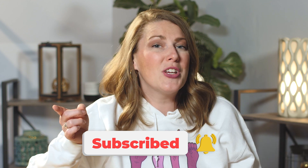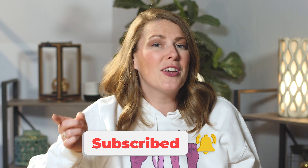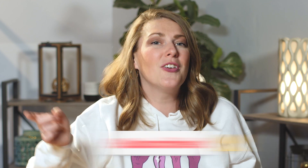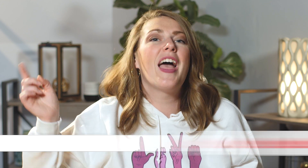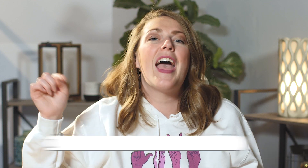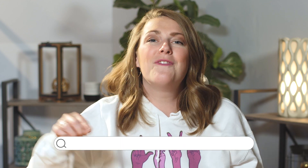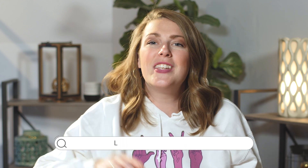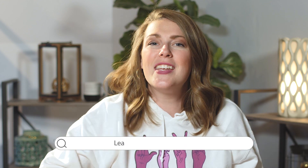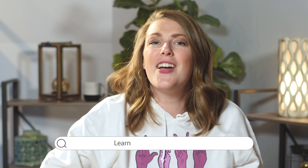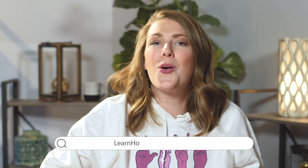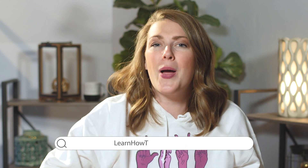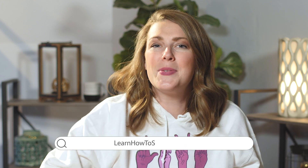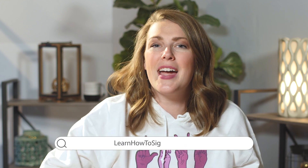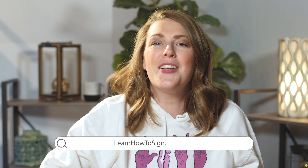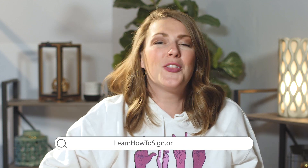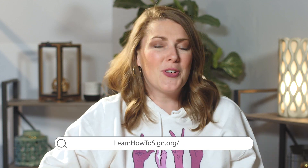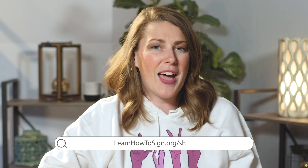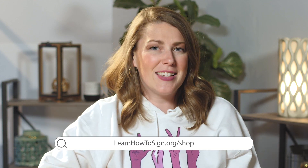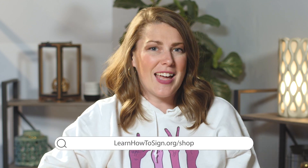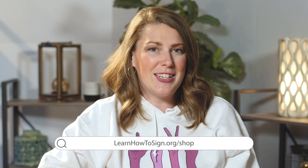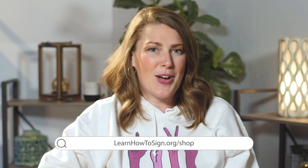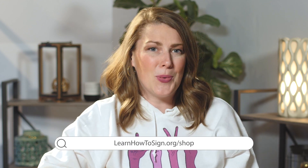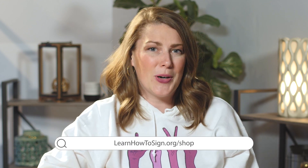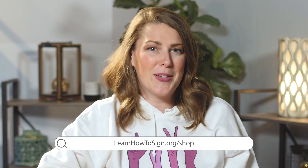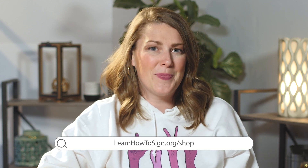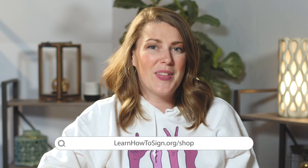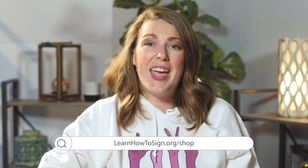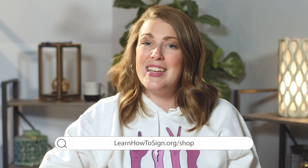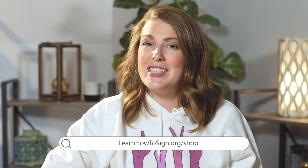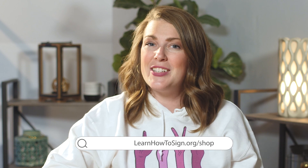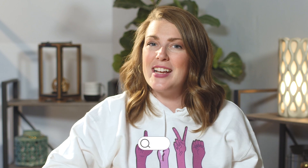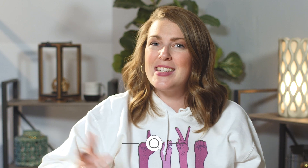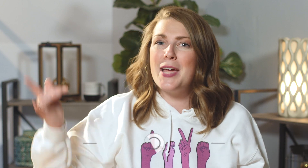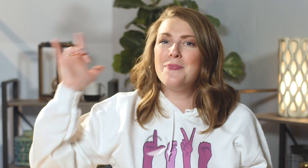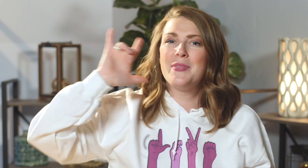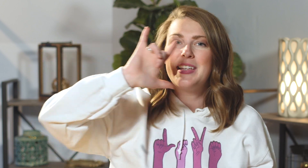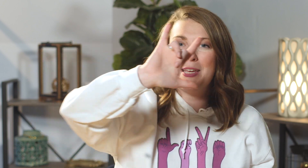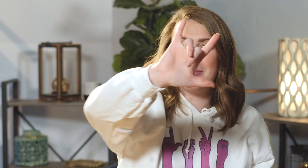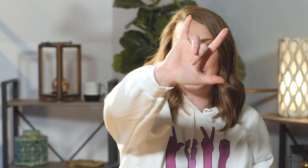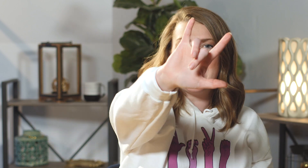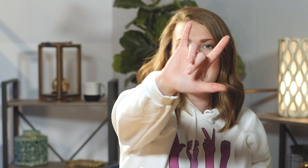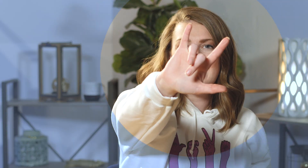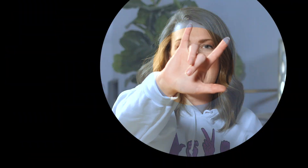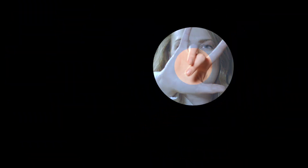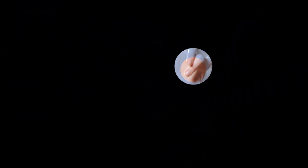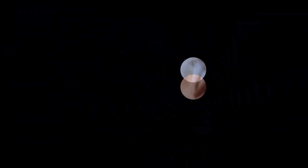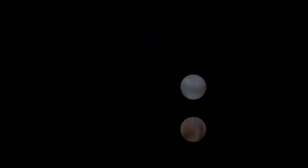channel and visit our website learnhowtosign.org and until next time keep learning how to sign